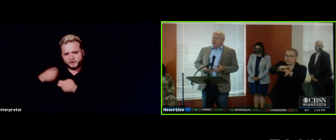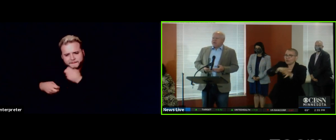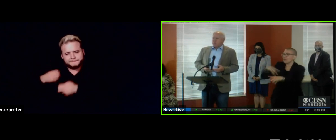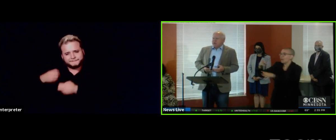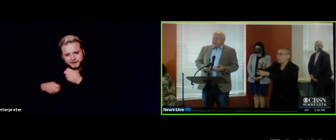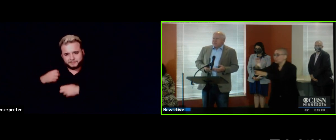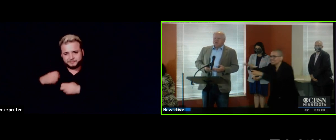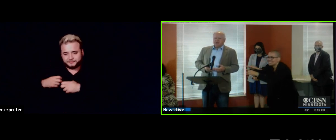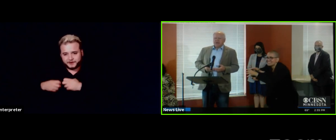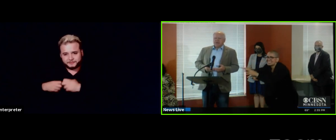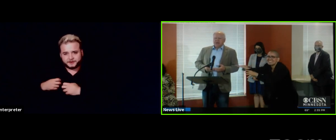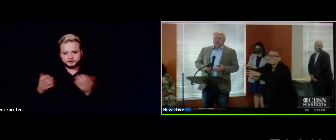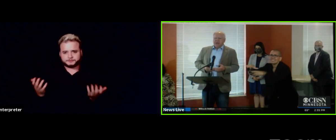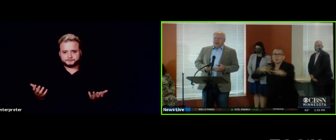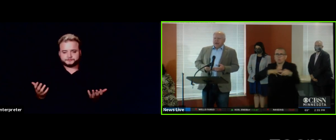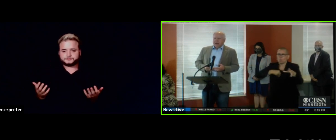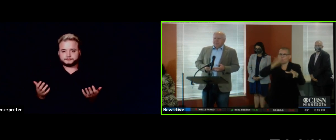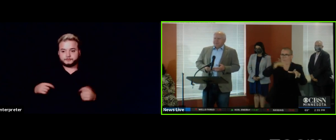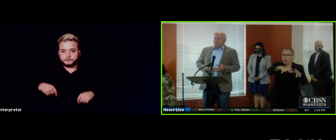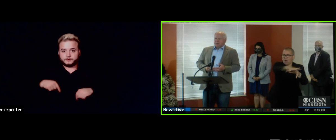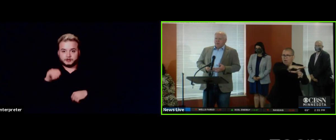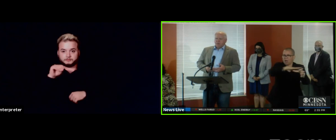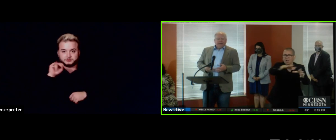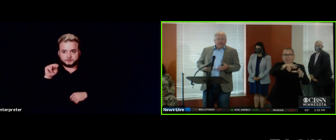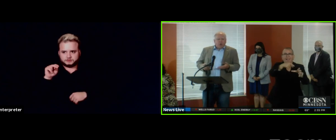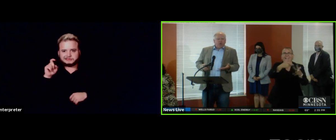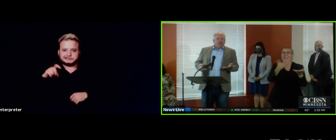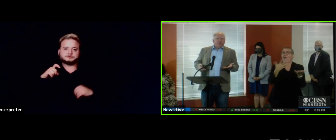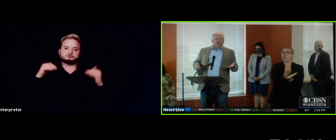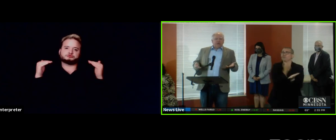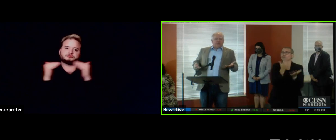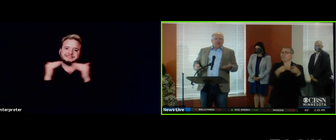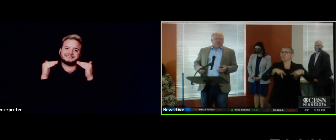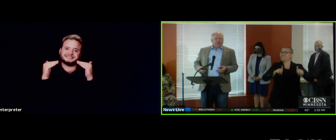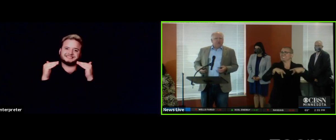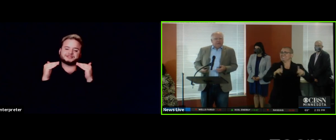we're in a special session. We need to hold some hearings on those things. We need to